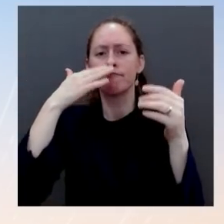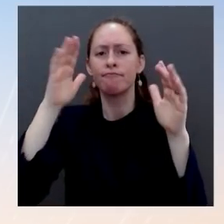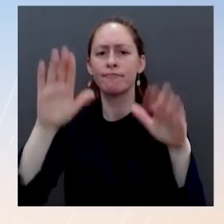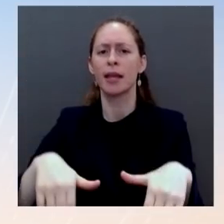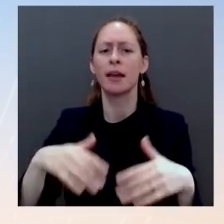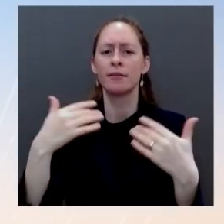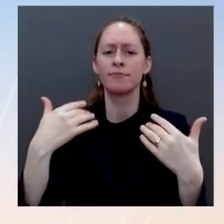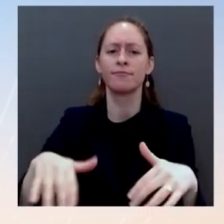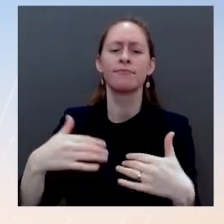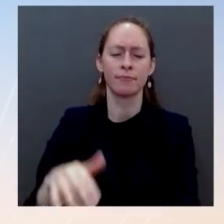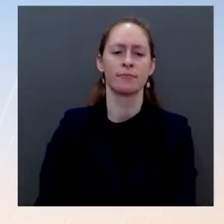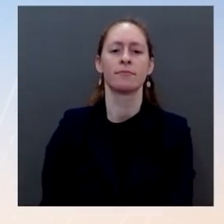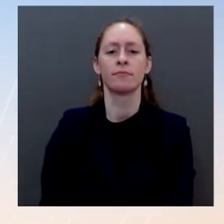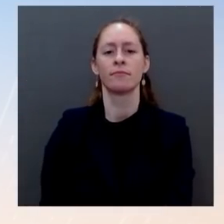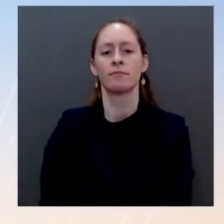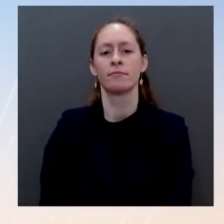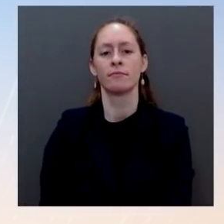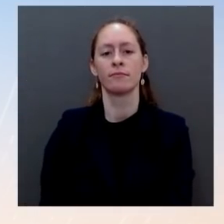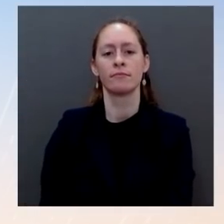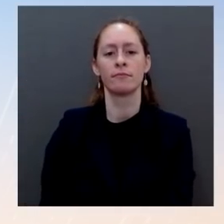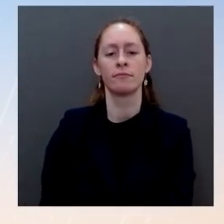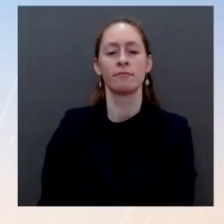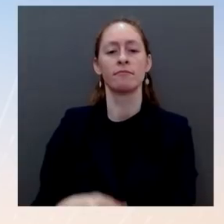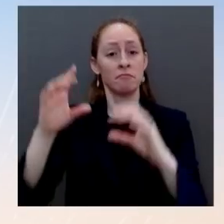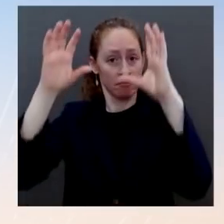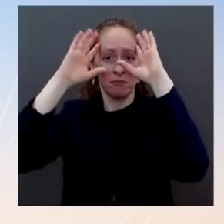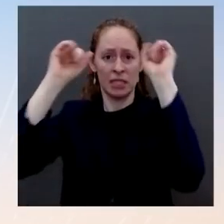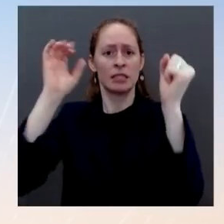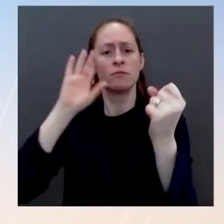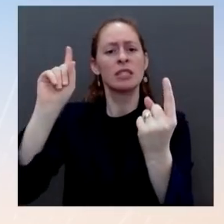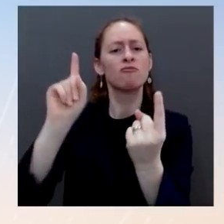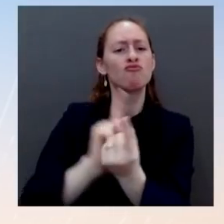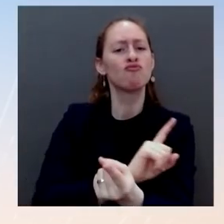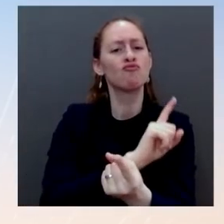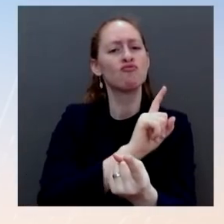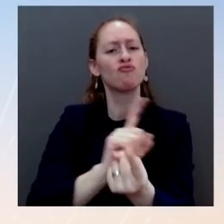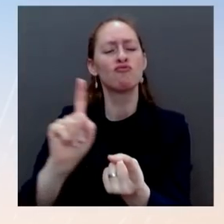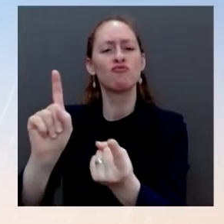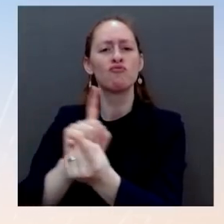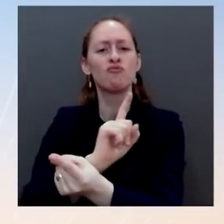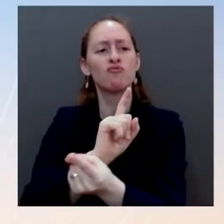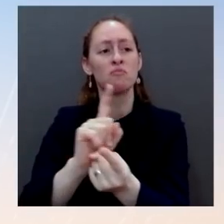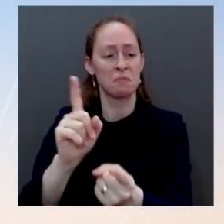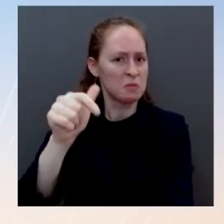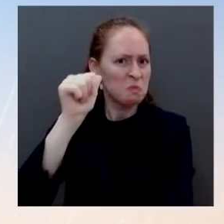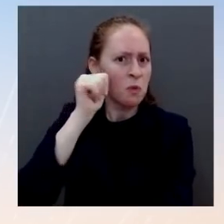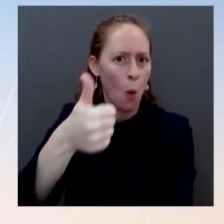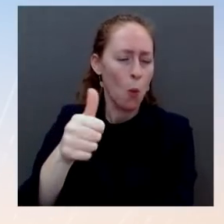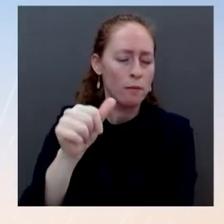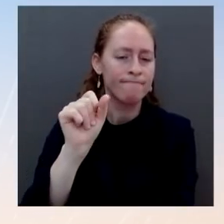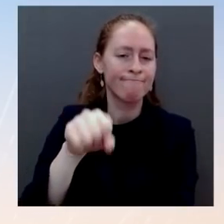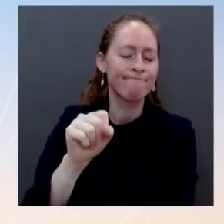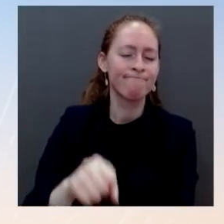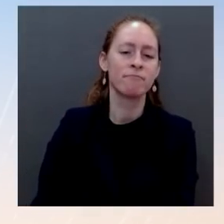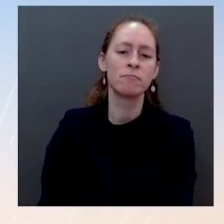and I would expect that to be a part of the visit tomorrow. And then I would expect he would also deliver some remarks. But we're just finalizing the details of what it will look like.